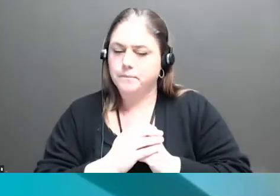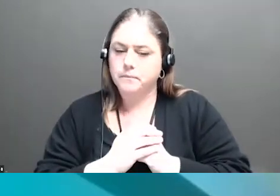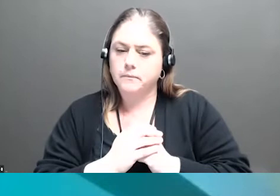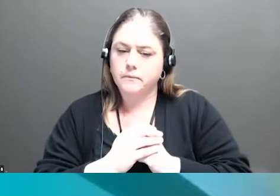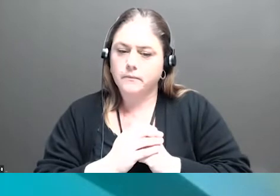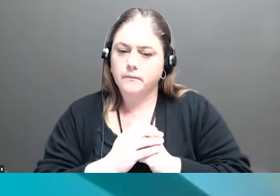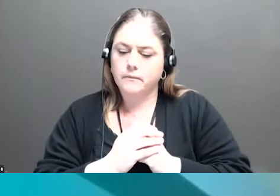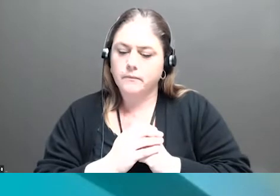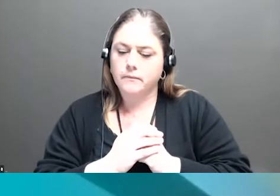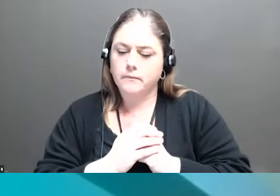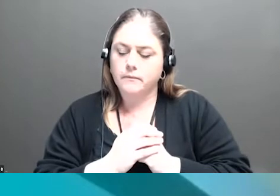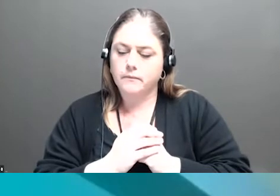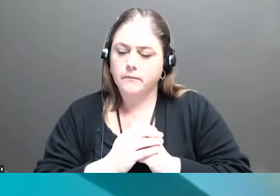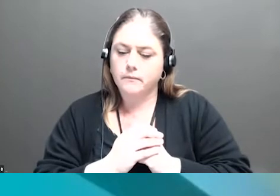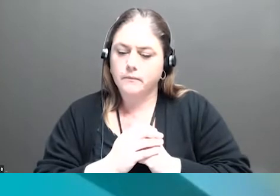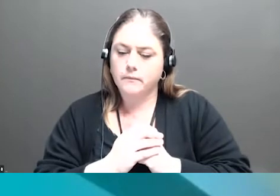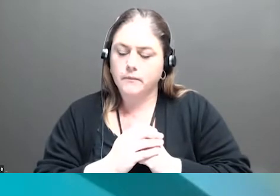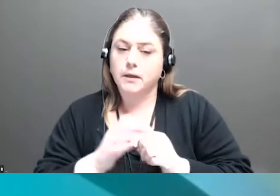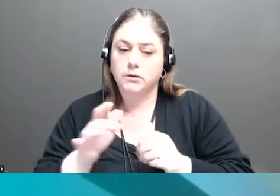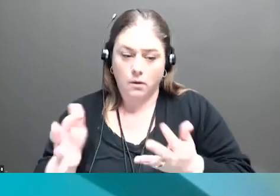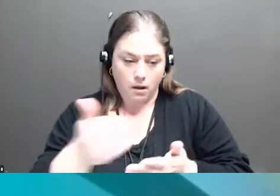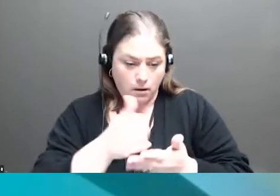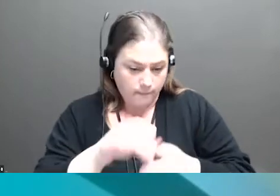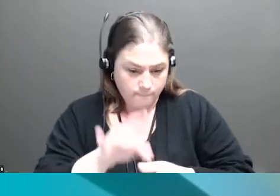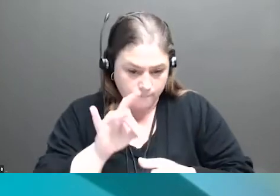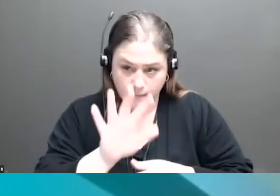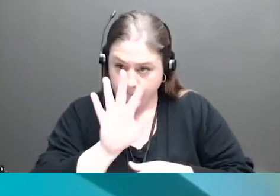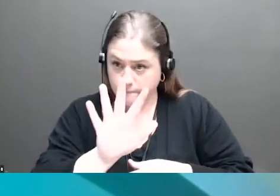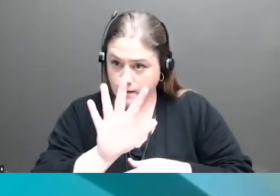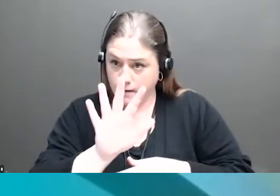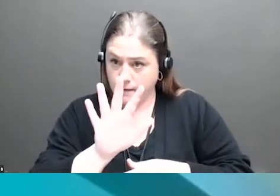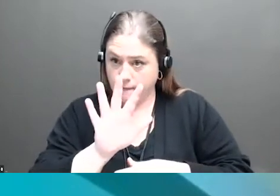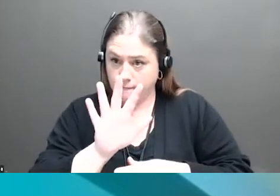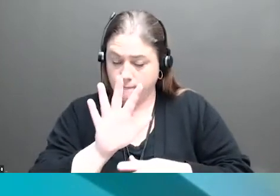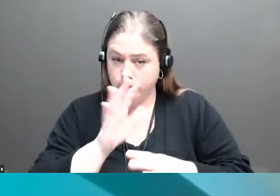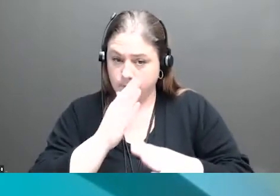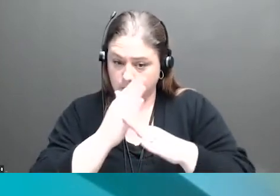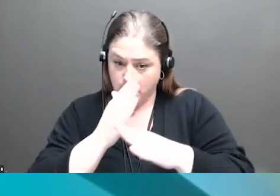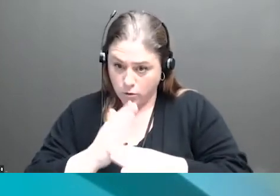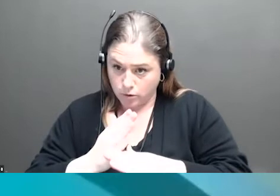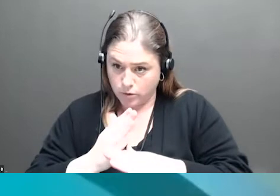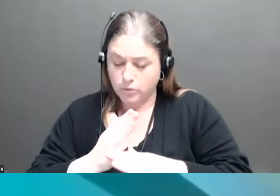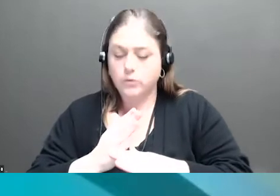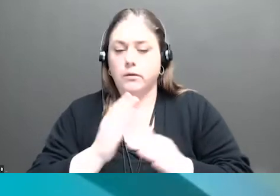from the identification of the five areas, we developed five workshops or education sessions